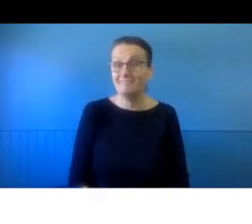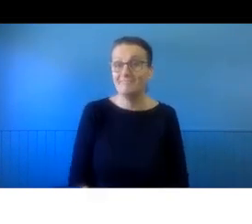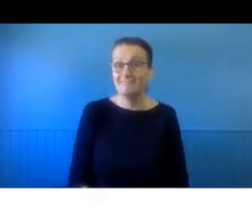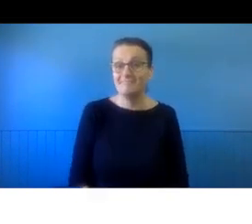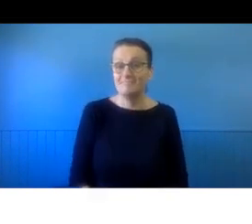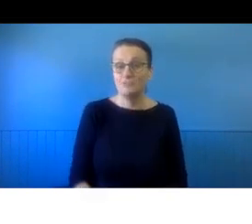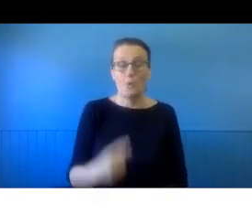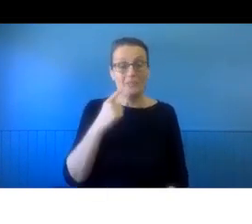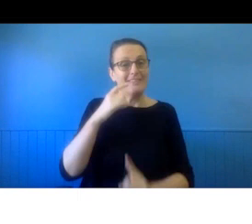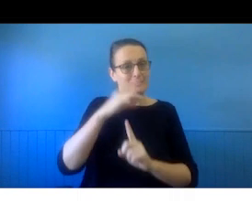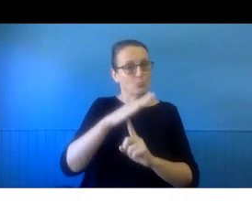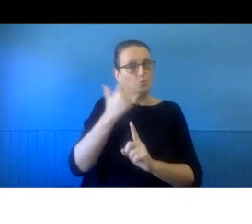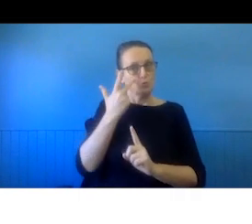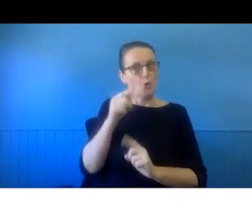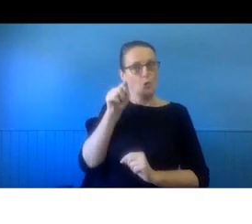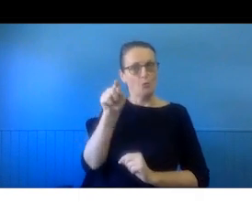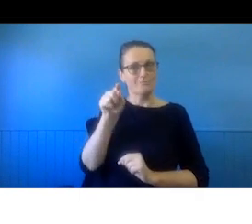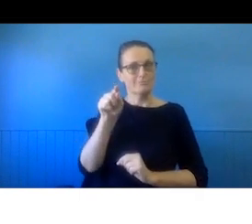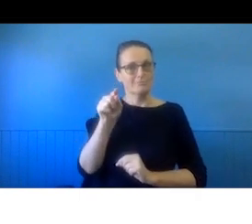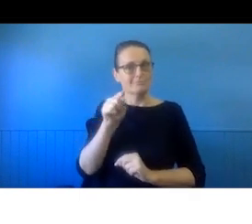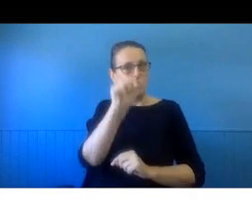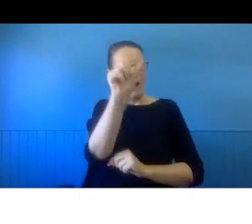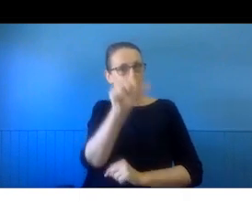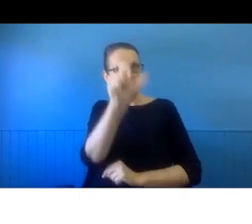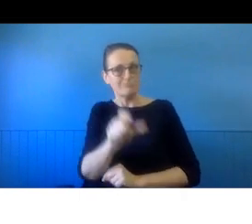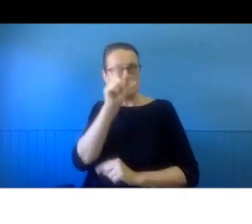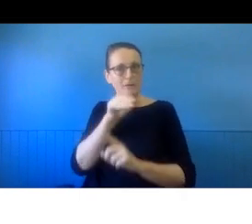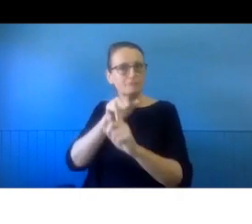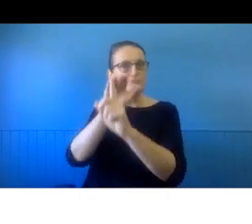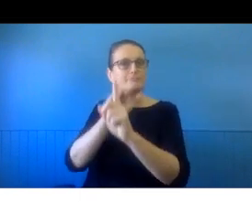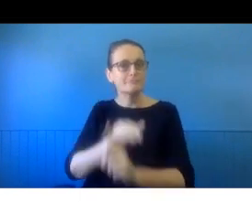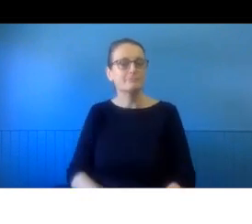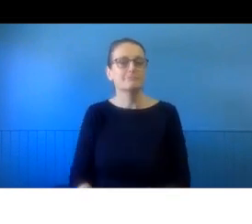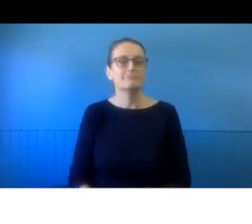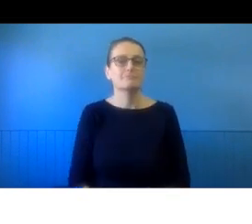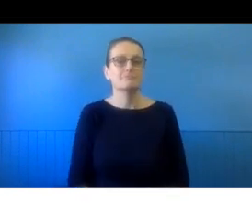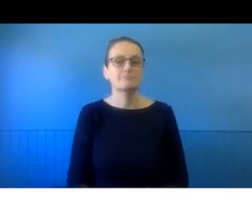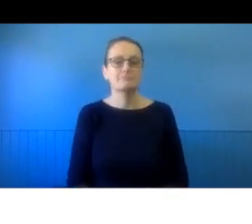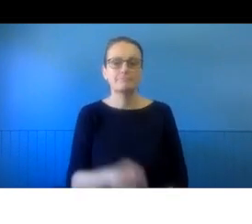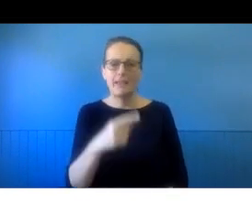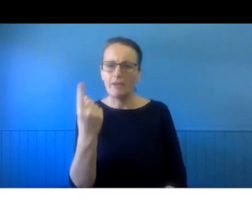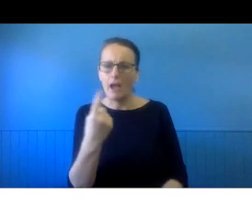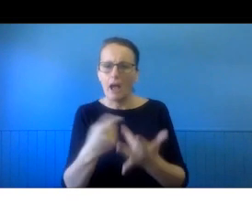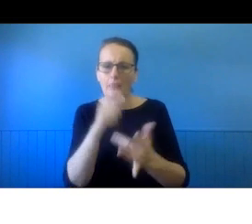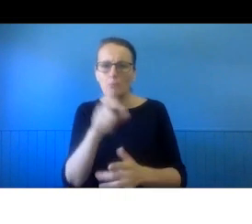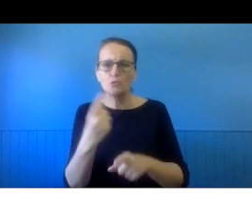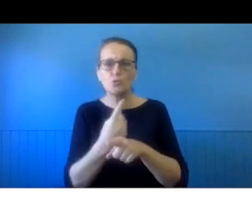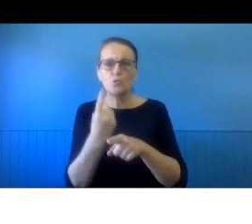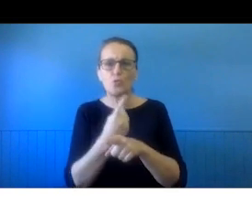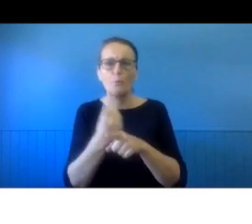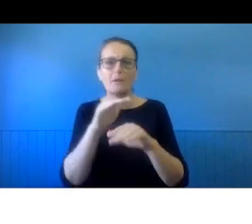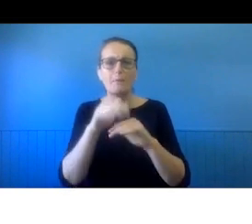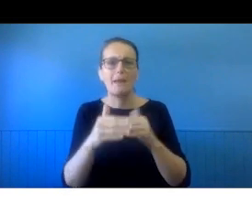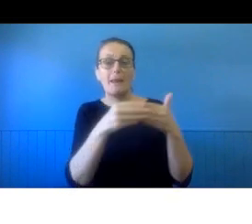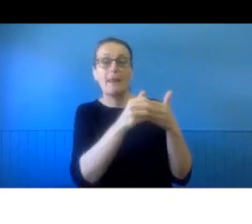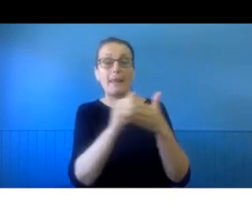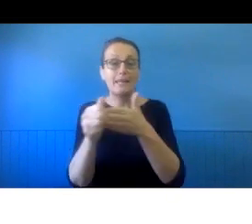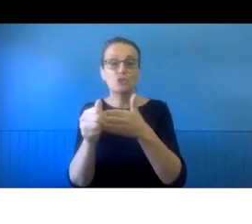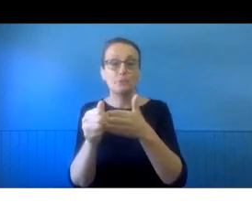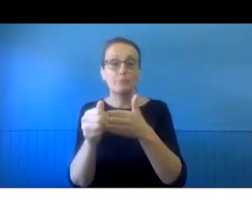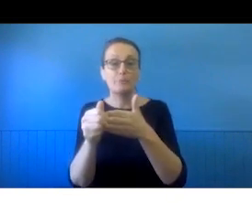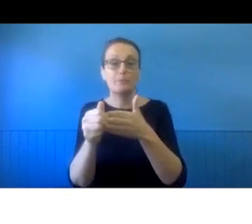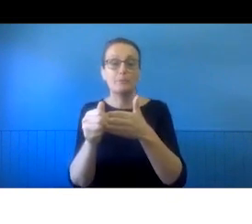now so it is important to highlight. Also, there's a comment here around leadership seen